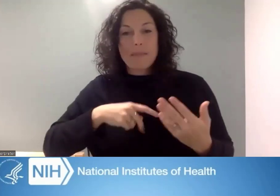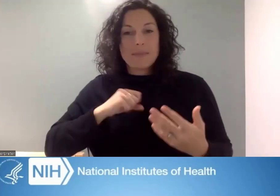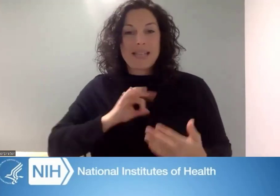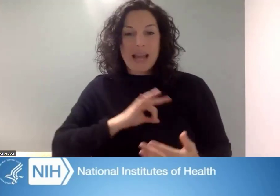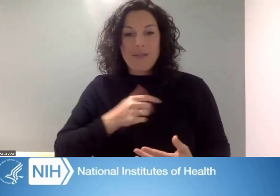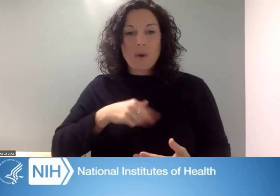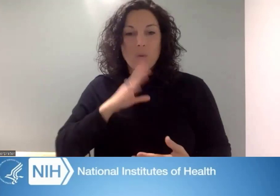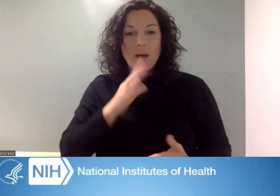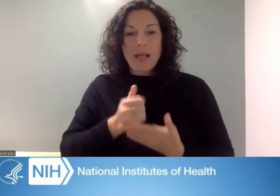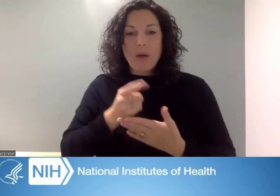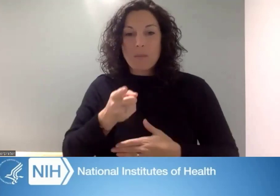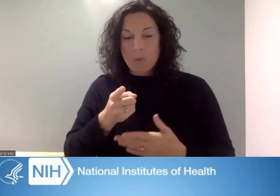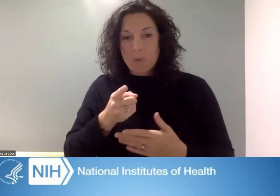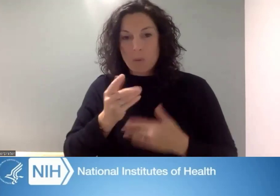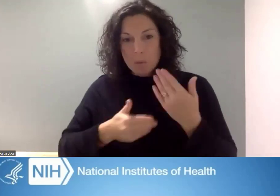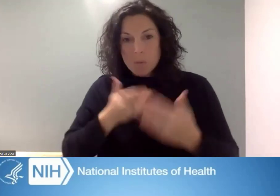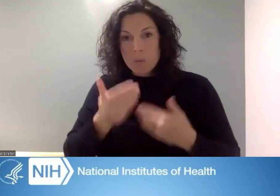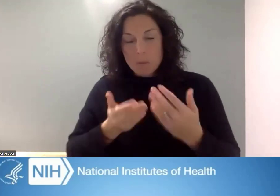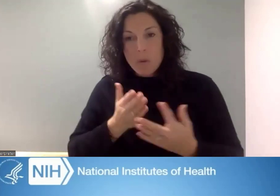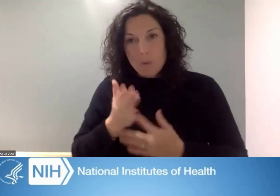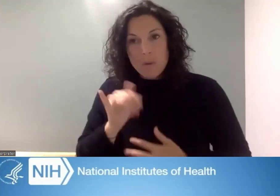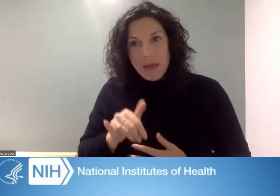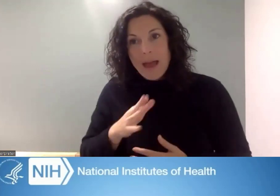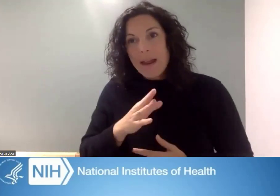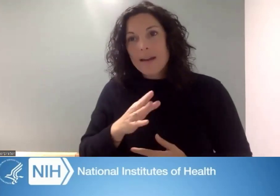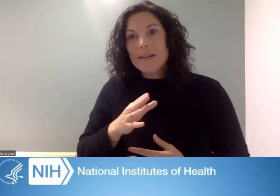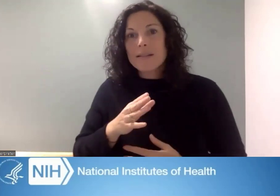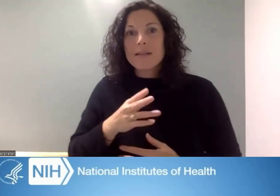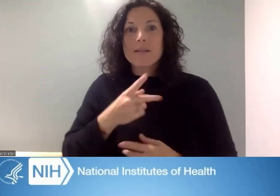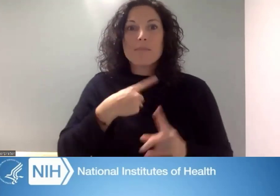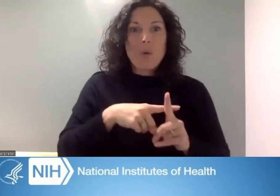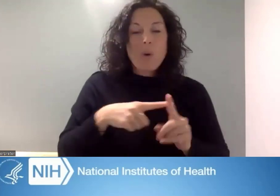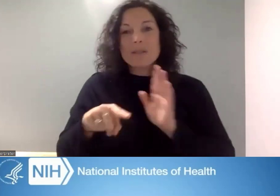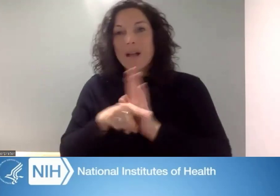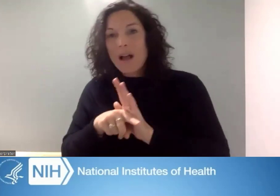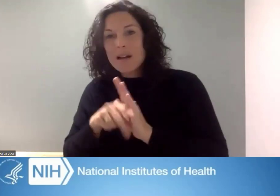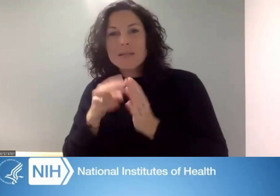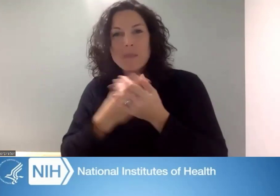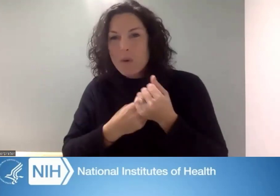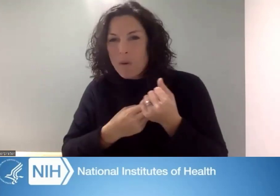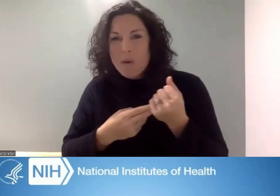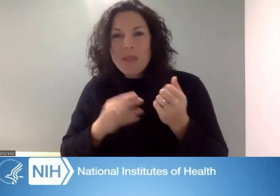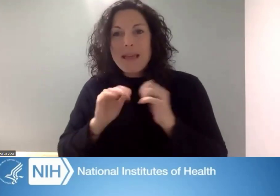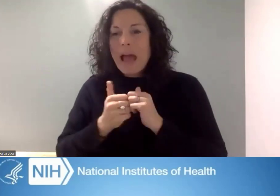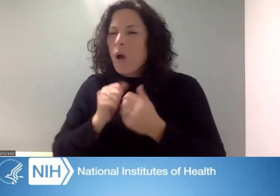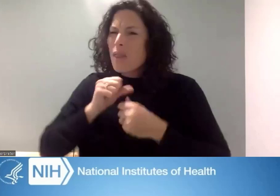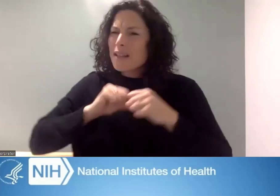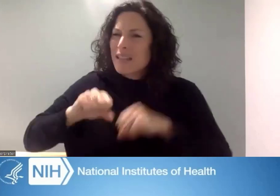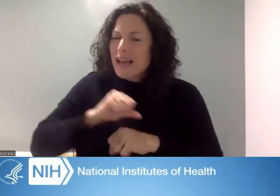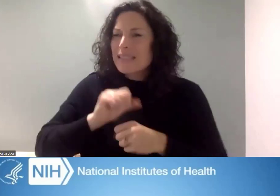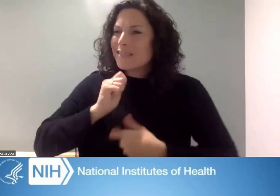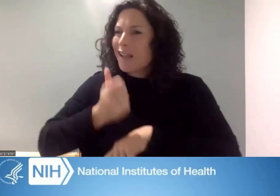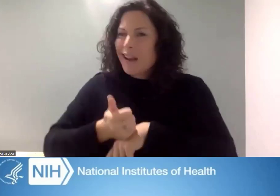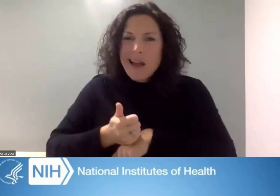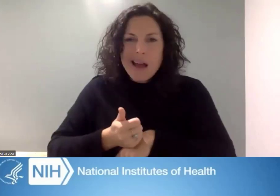what are the pros and cons and really how is the science set up and does it make sense